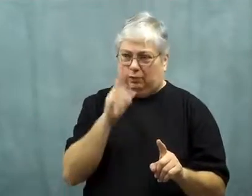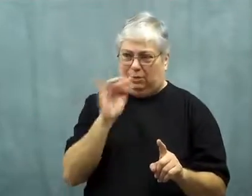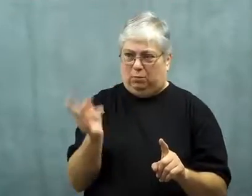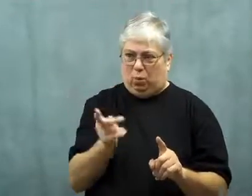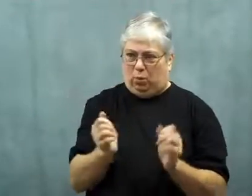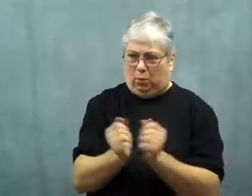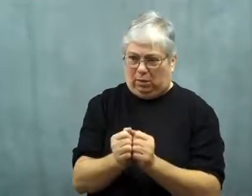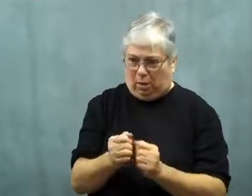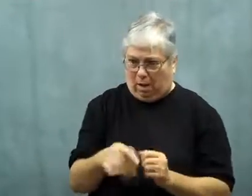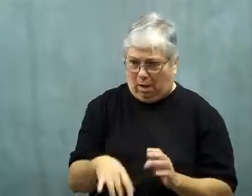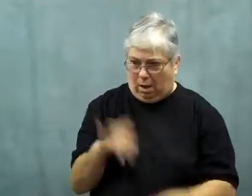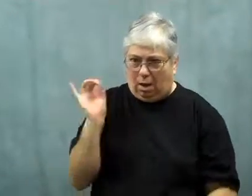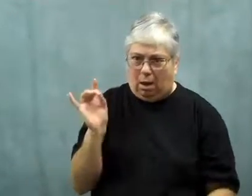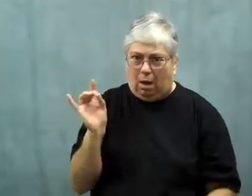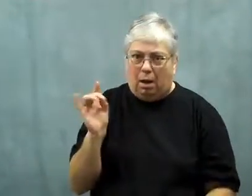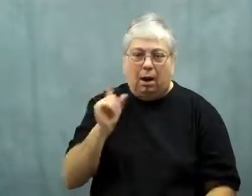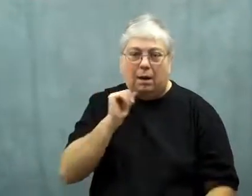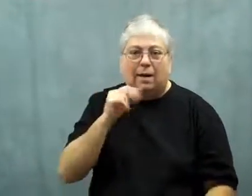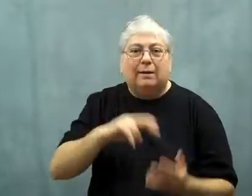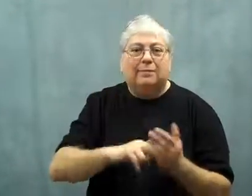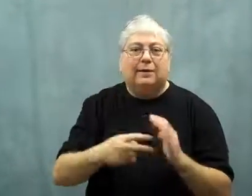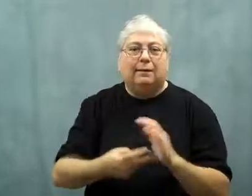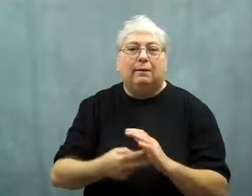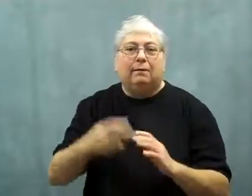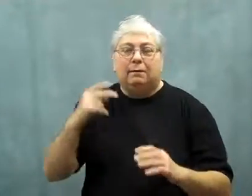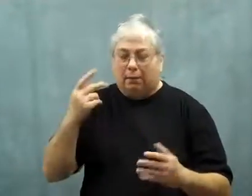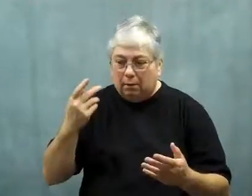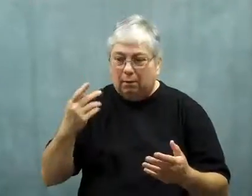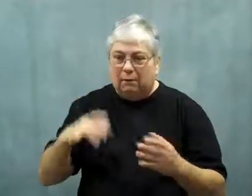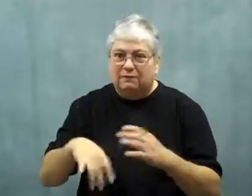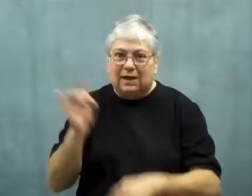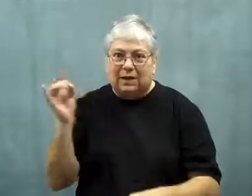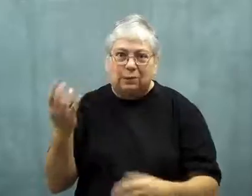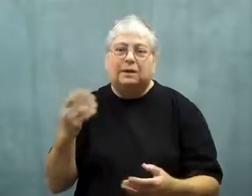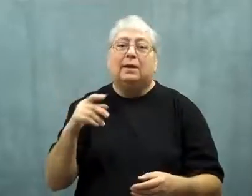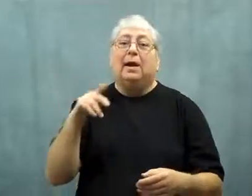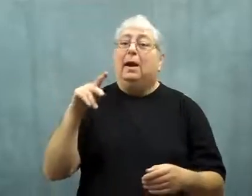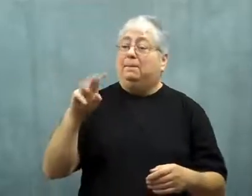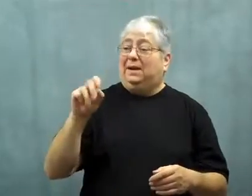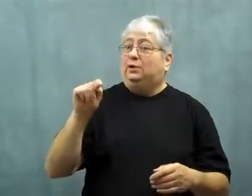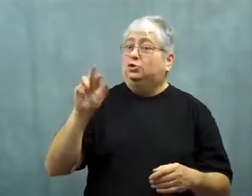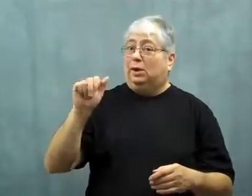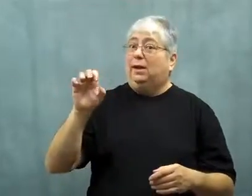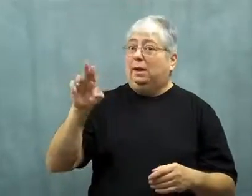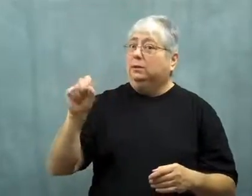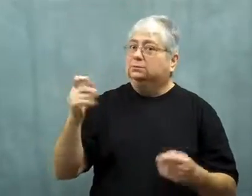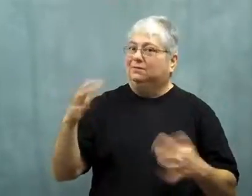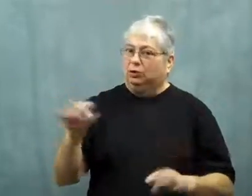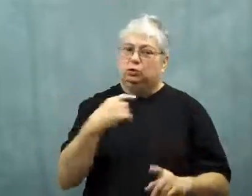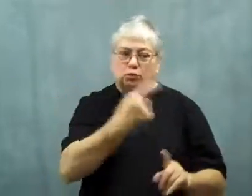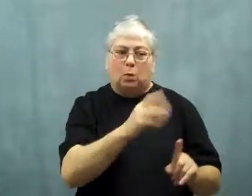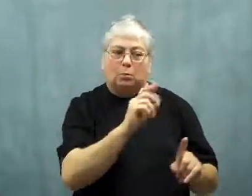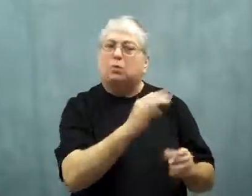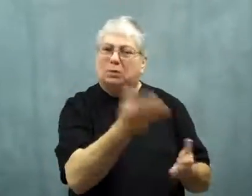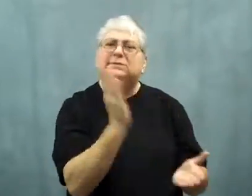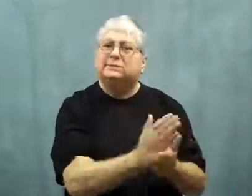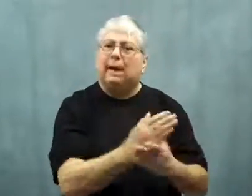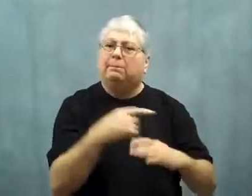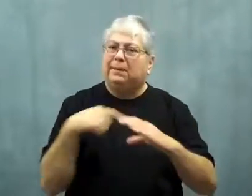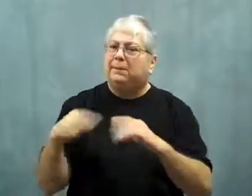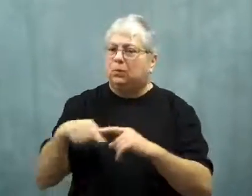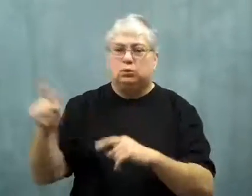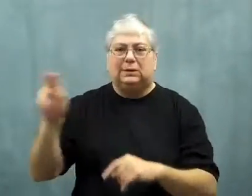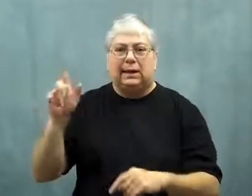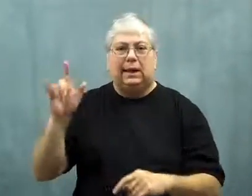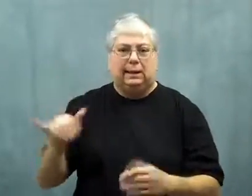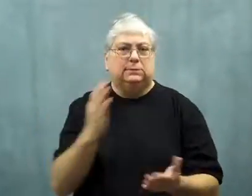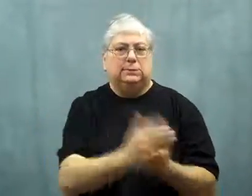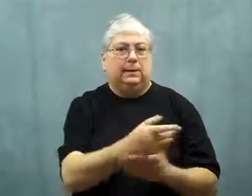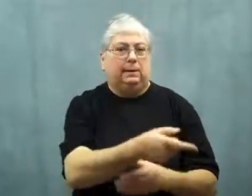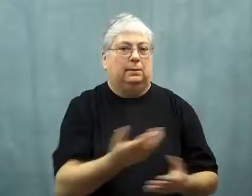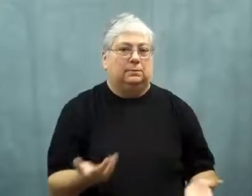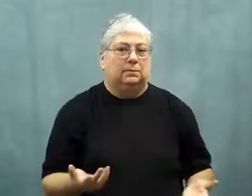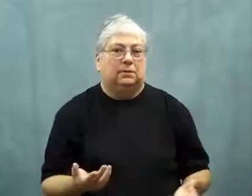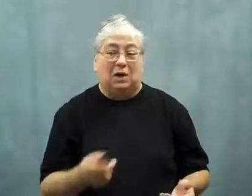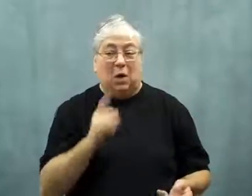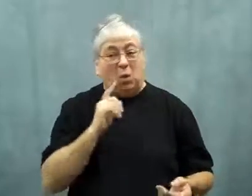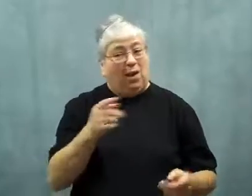They indicated a relationship. These emails were accidentally found.